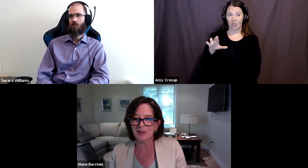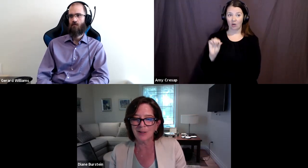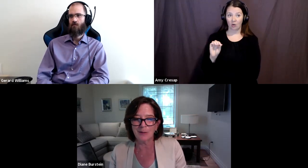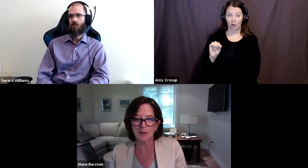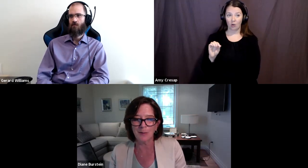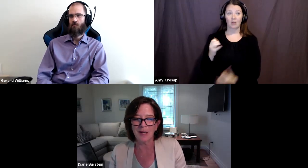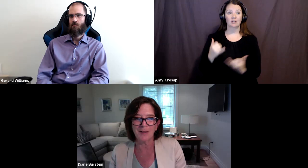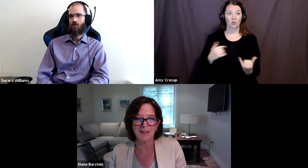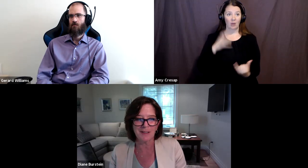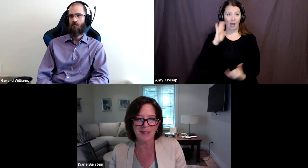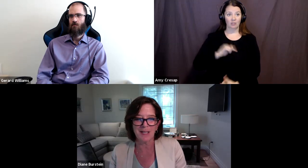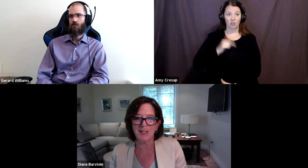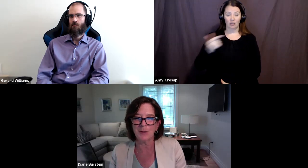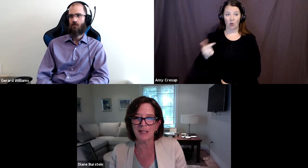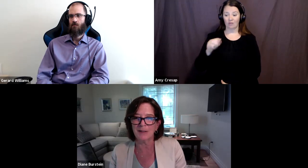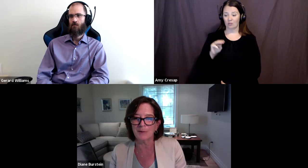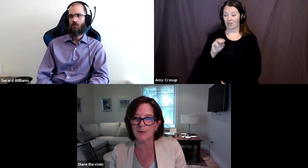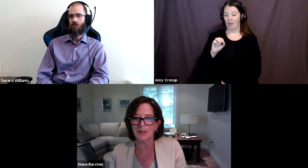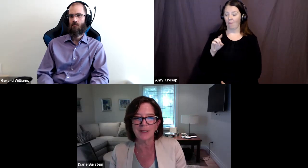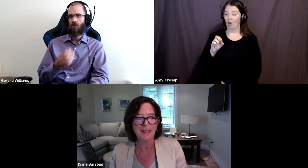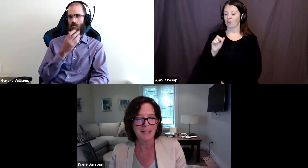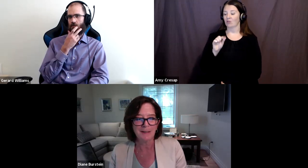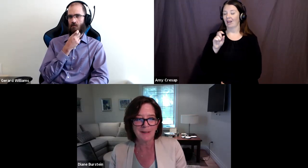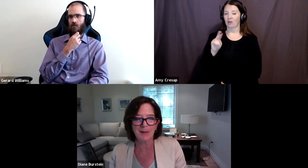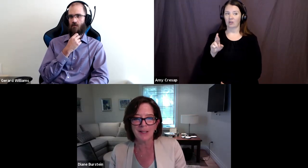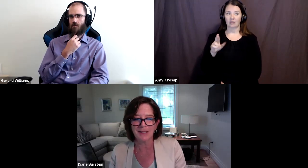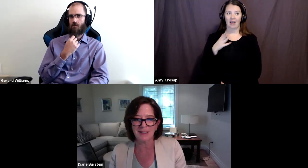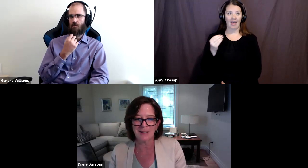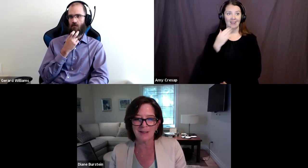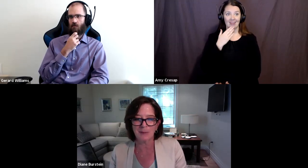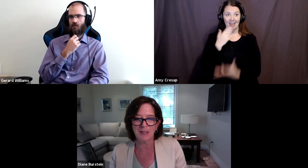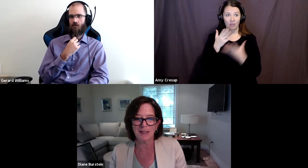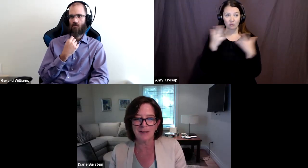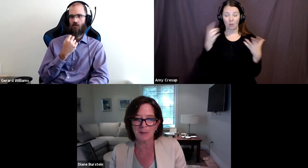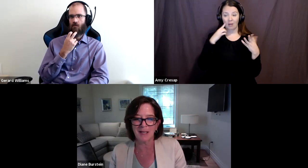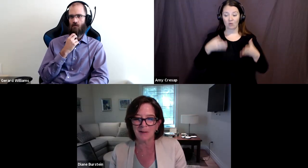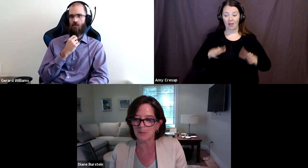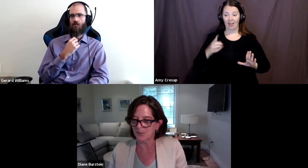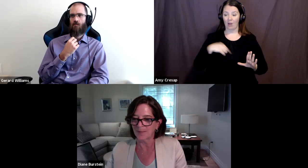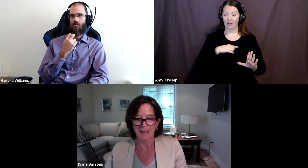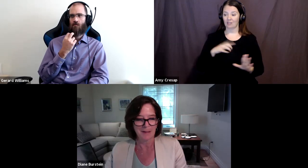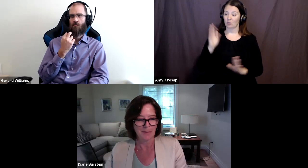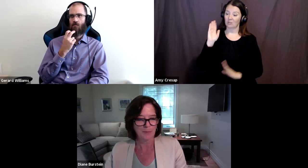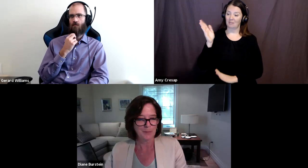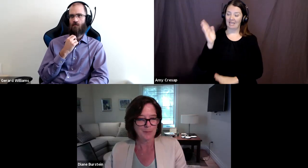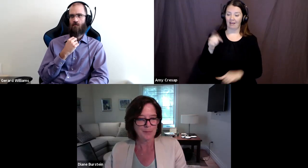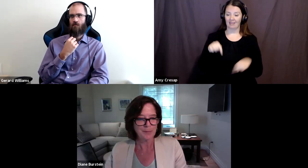turn over to moderators, thank you again for allowing us to speak on this panel.